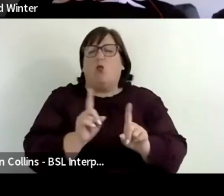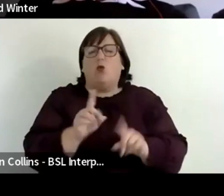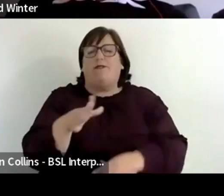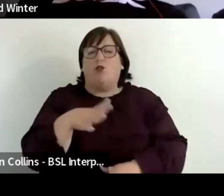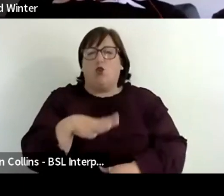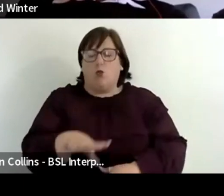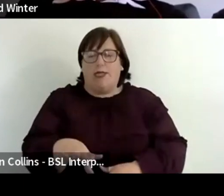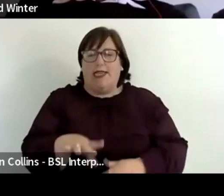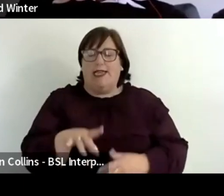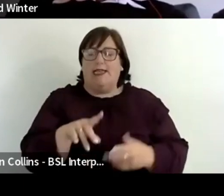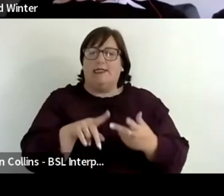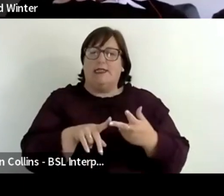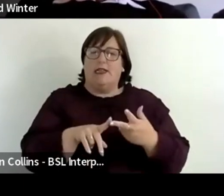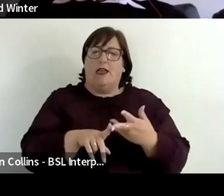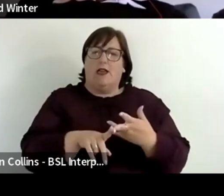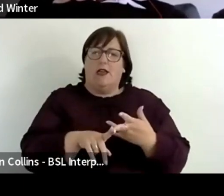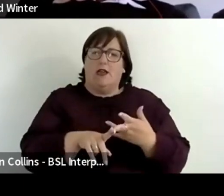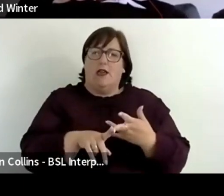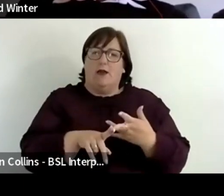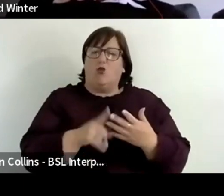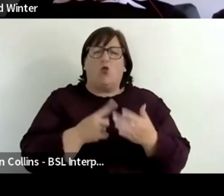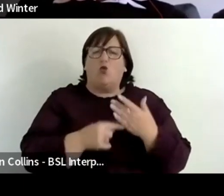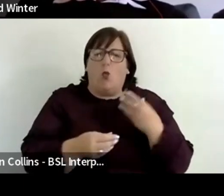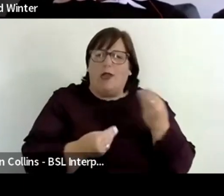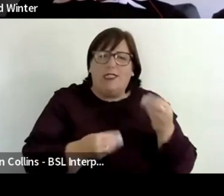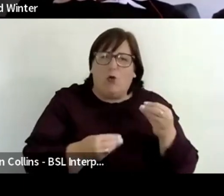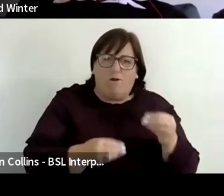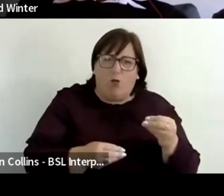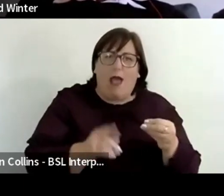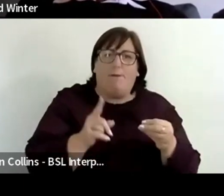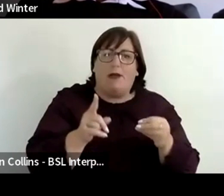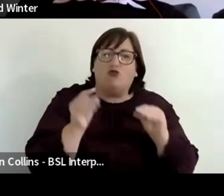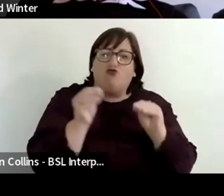But also not just the software itself, also the training that comes with it.